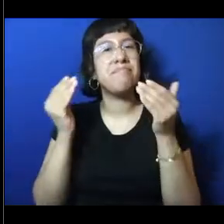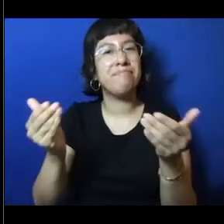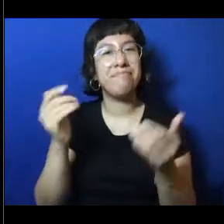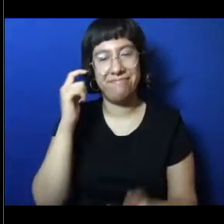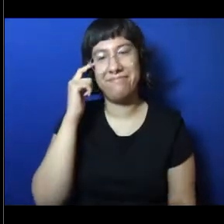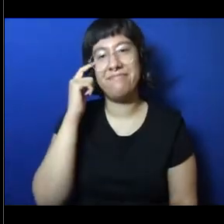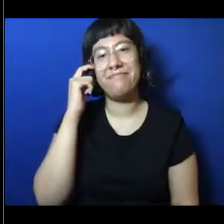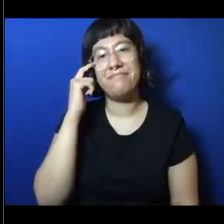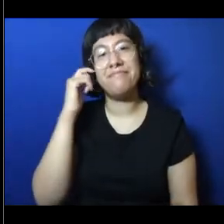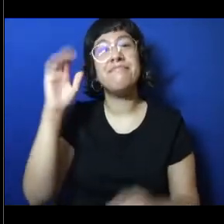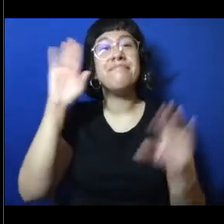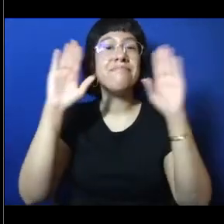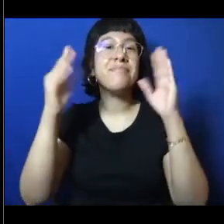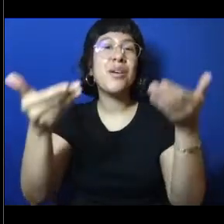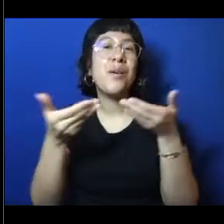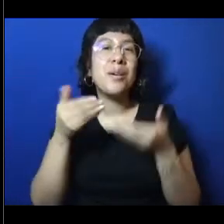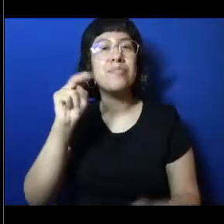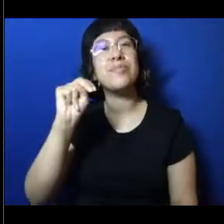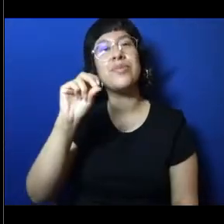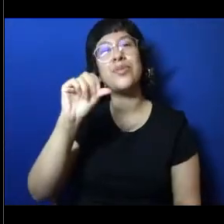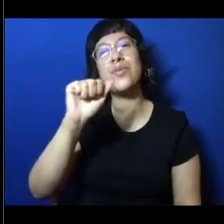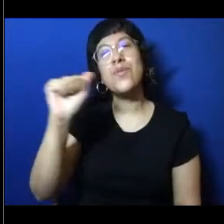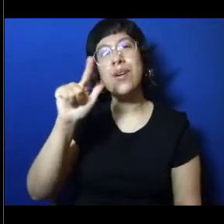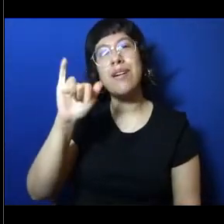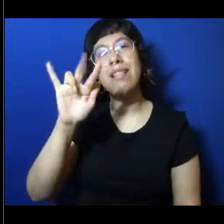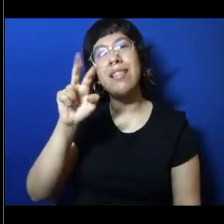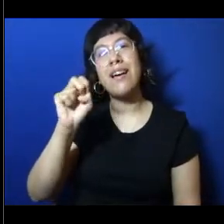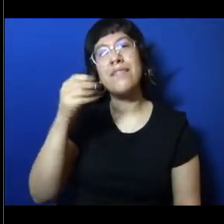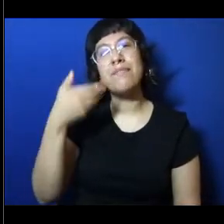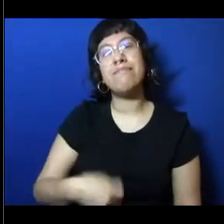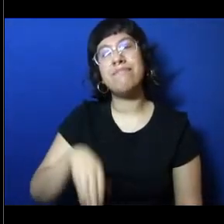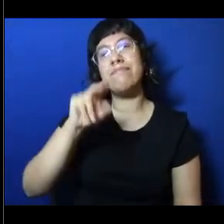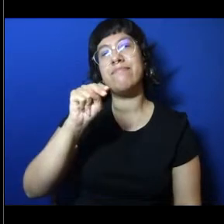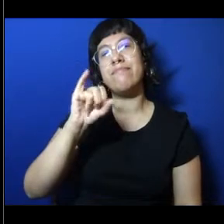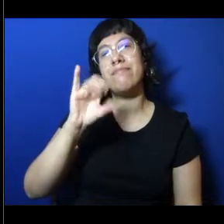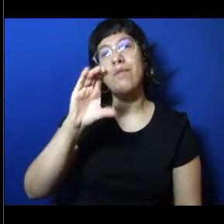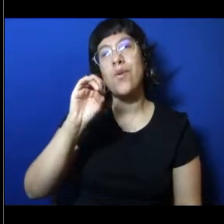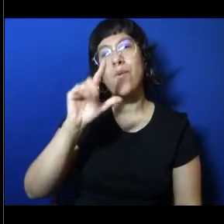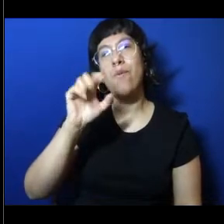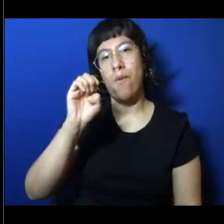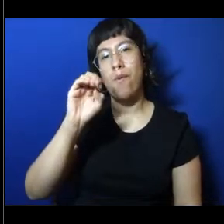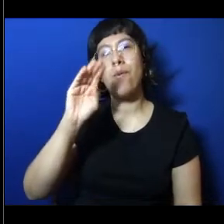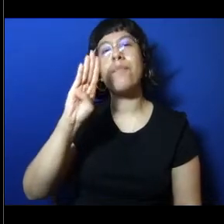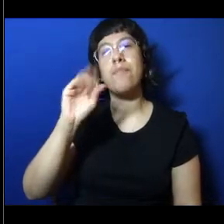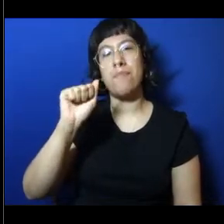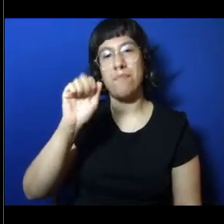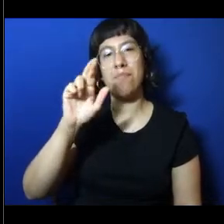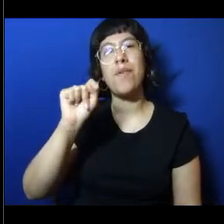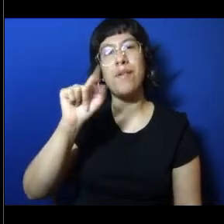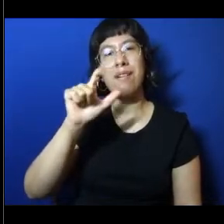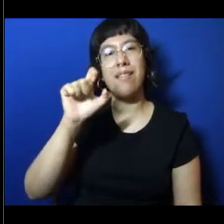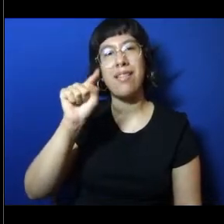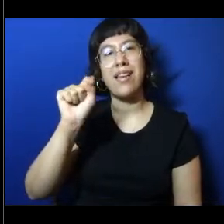Hi, welcome to NOAA Live. My name's Nicole Bartlett, and I'm going to be moderating today's webinar. This series is sponsored